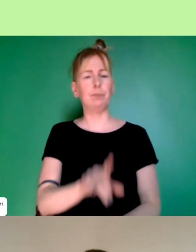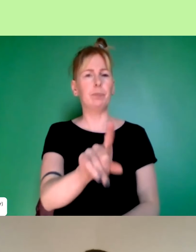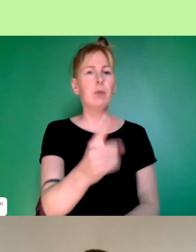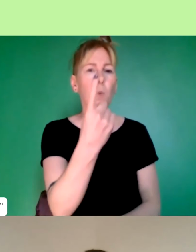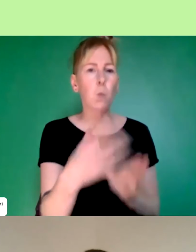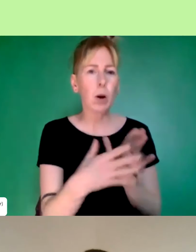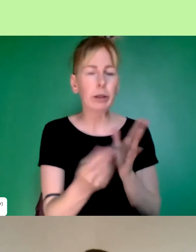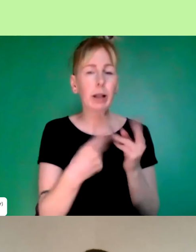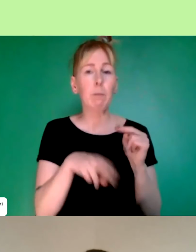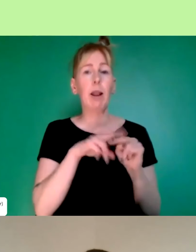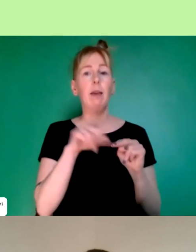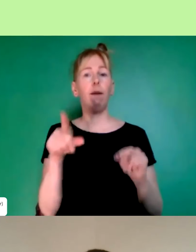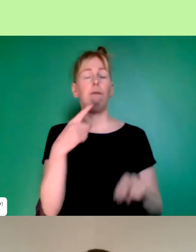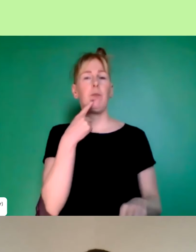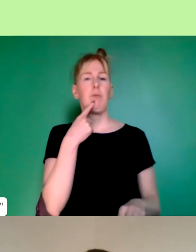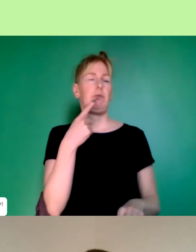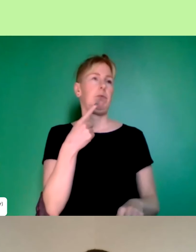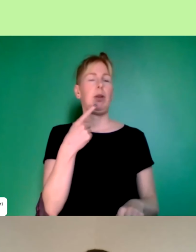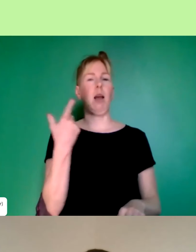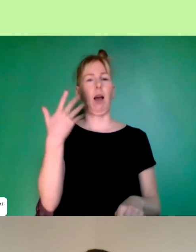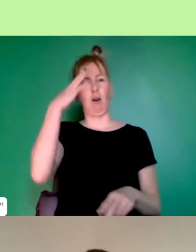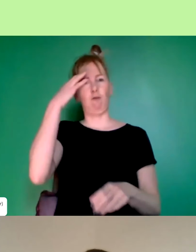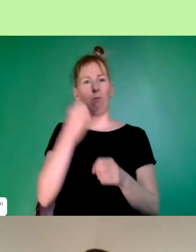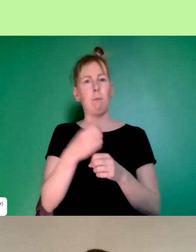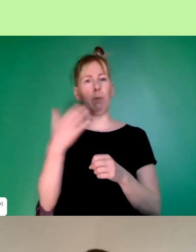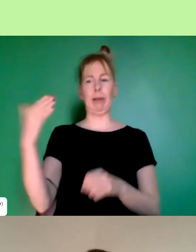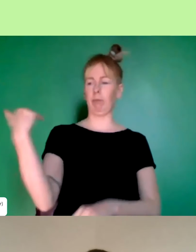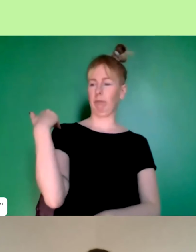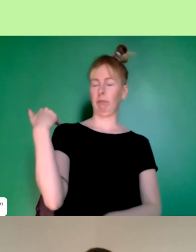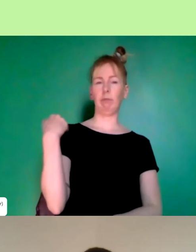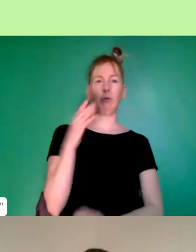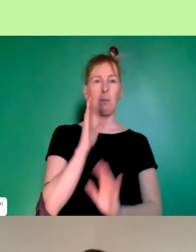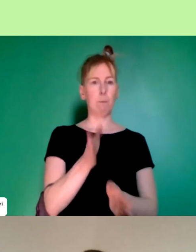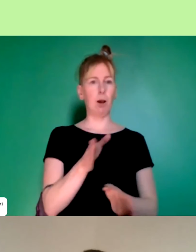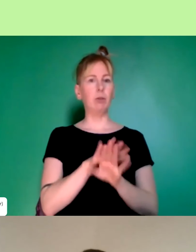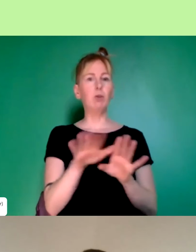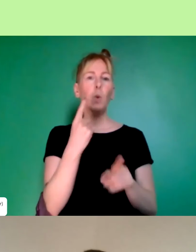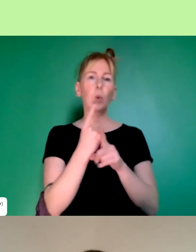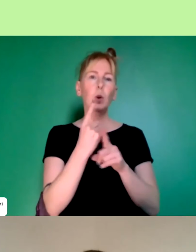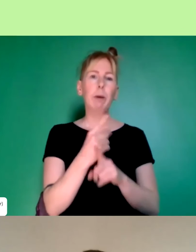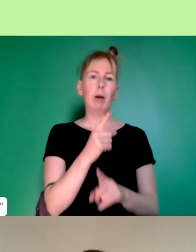also reveals your class. But what that does is that it then puts you in a predicament that